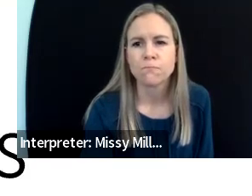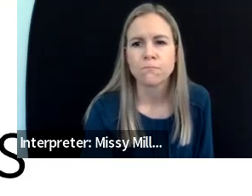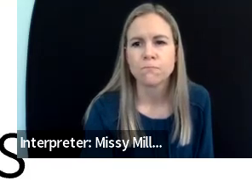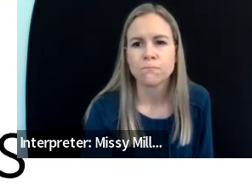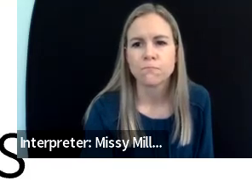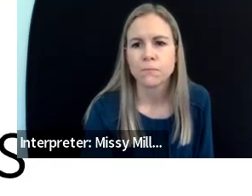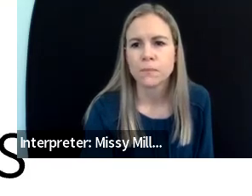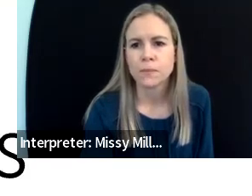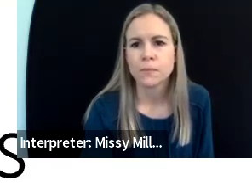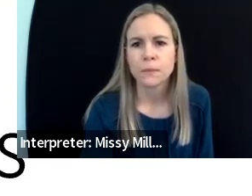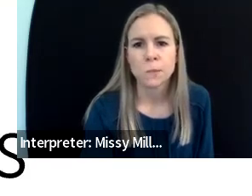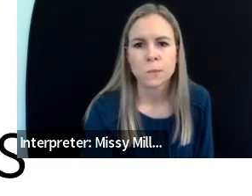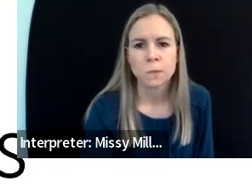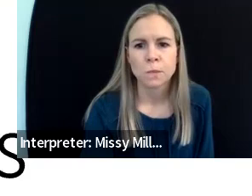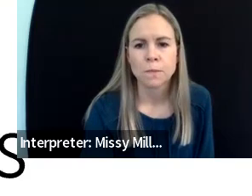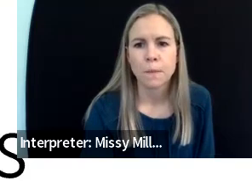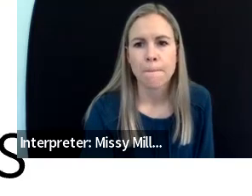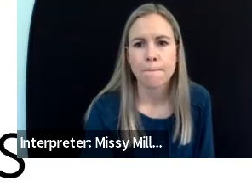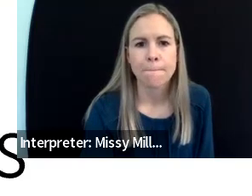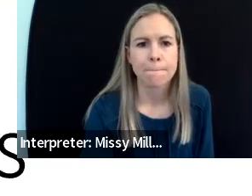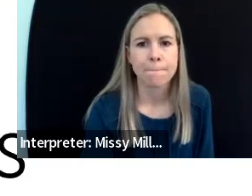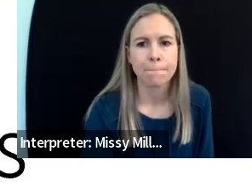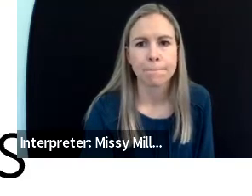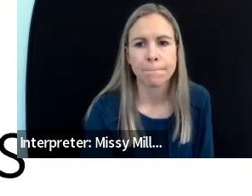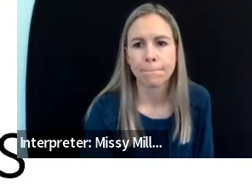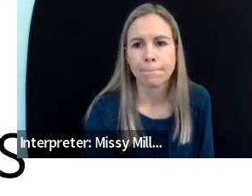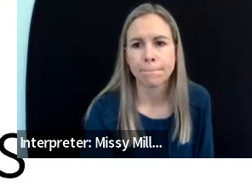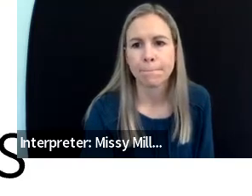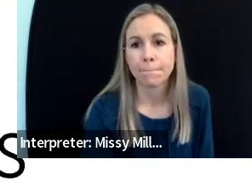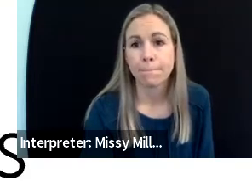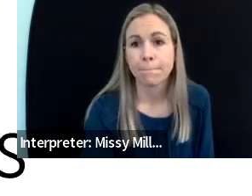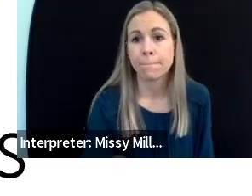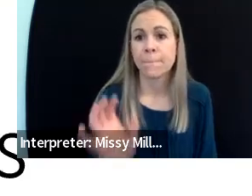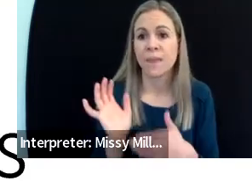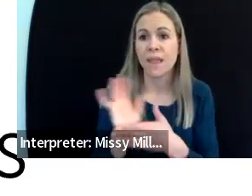Walt: Is the video playing?